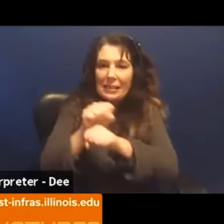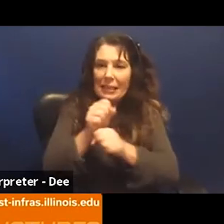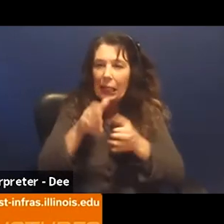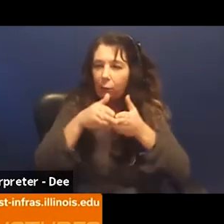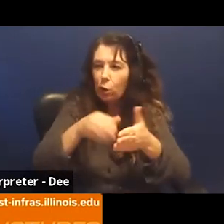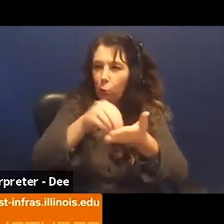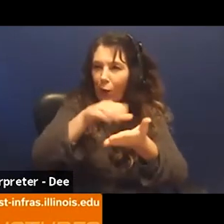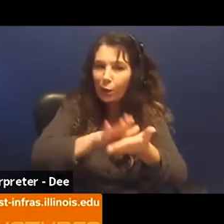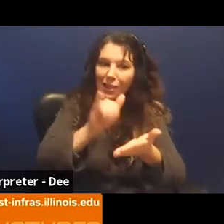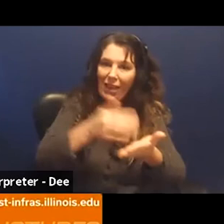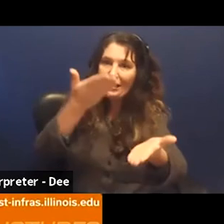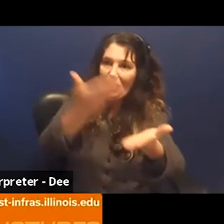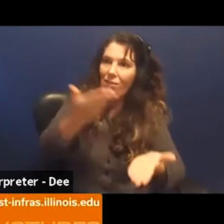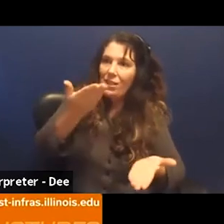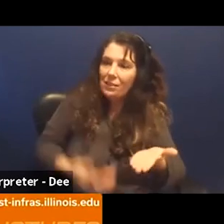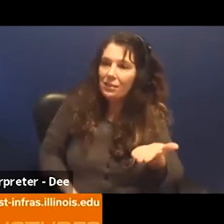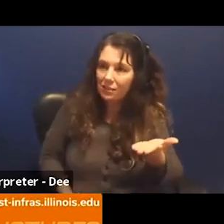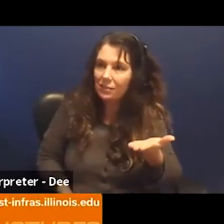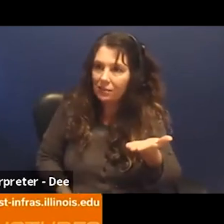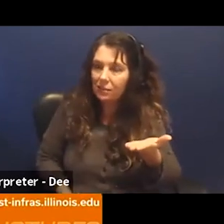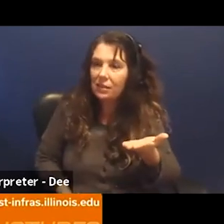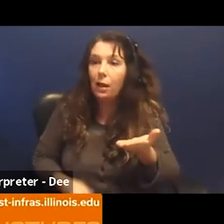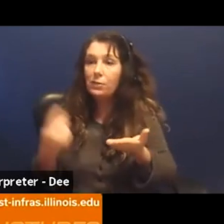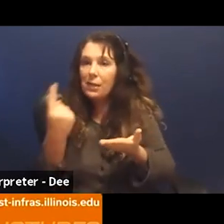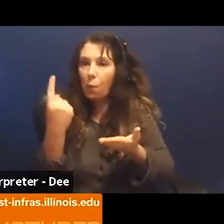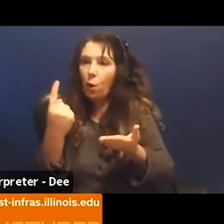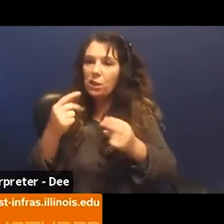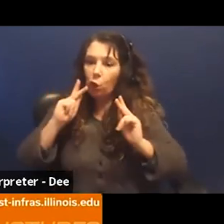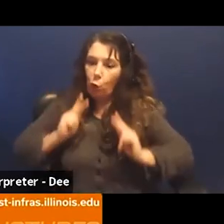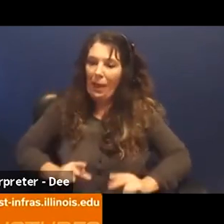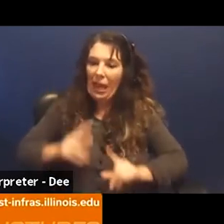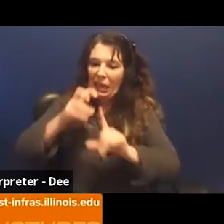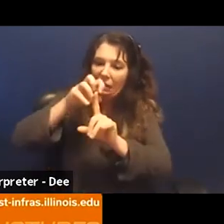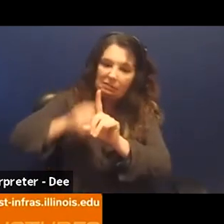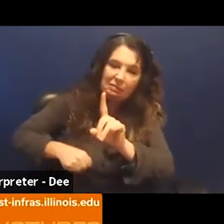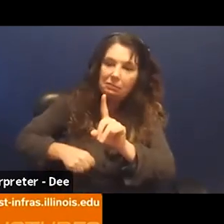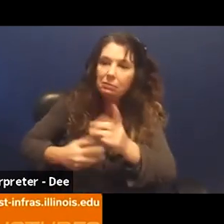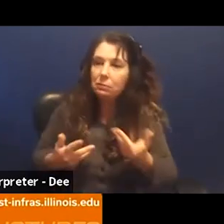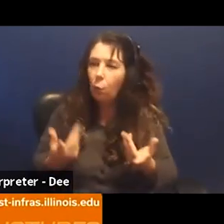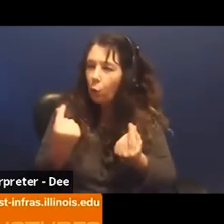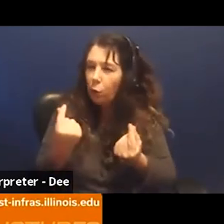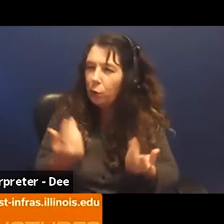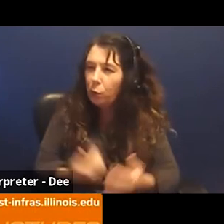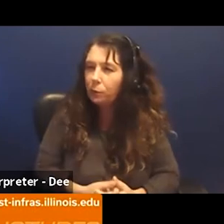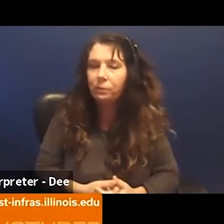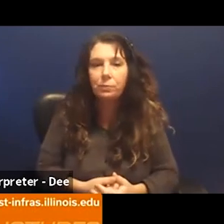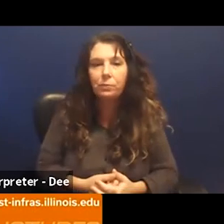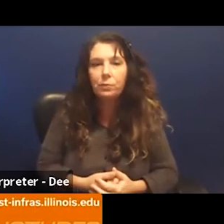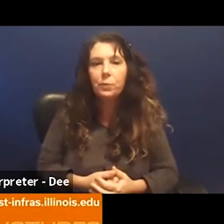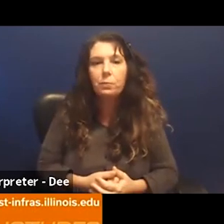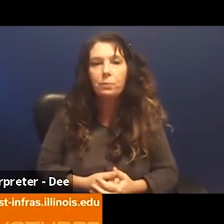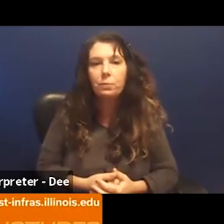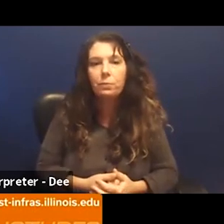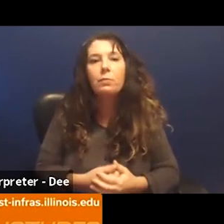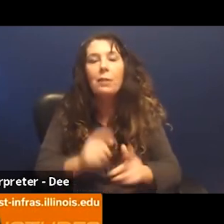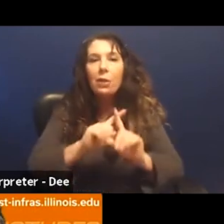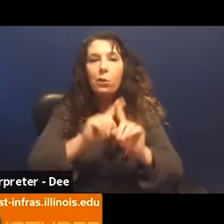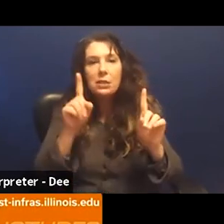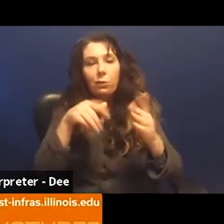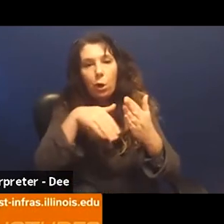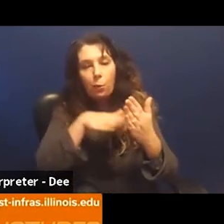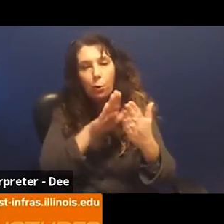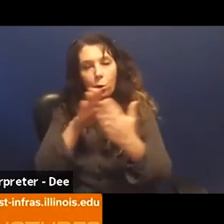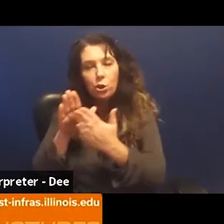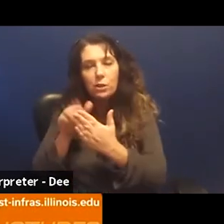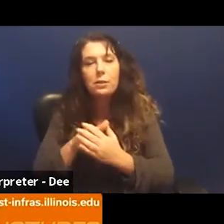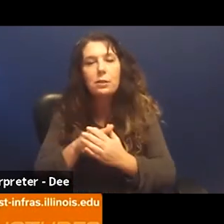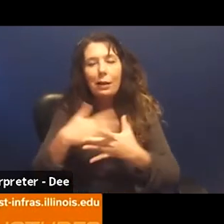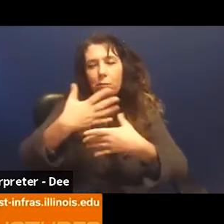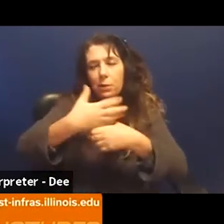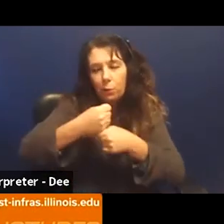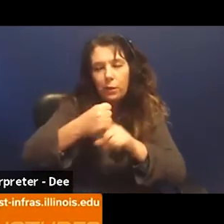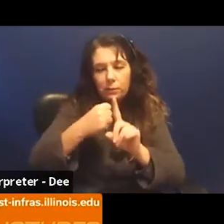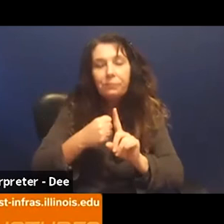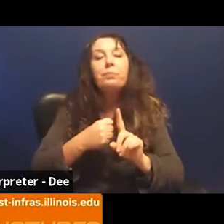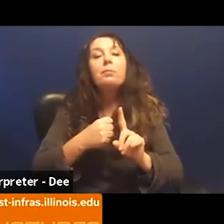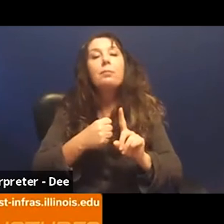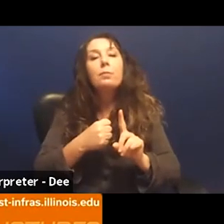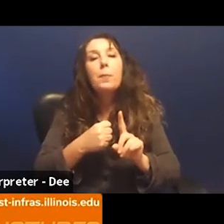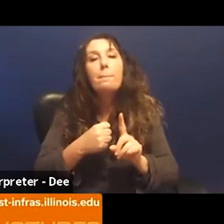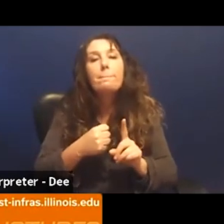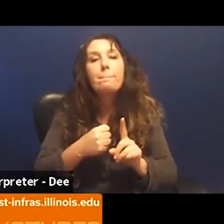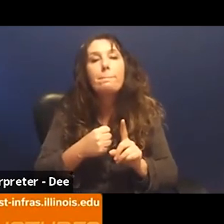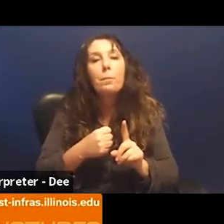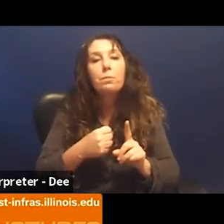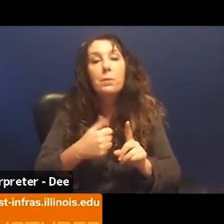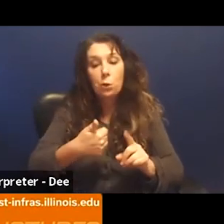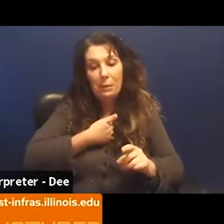stripping away of humanity and you know what do you do, and you know there are a lot of different, different approaches that I think I'll just try to sort of summarize a saying it just you really need to and you be me at this point, I'm needs to constantly